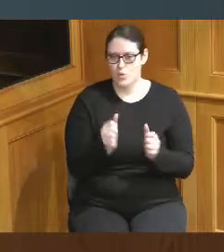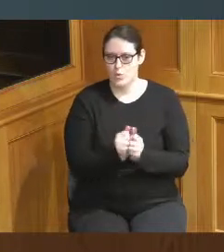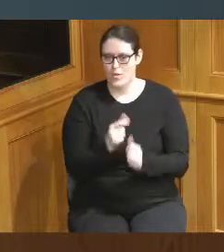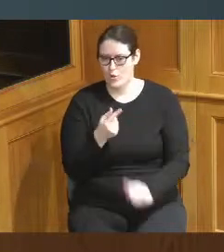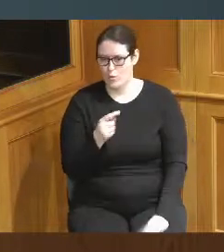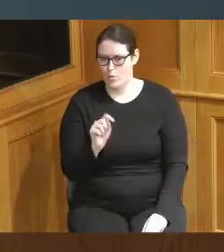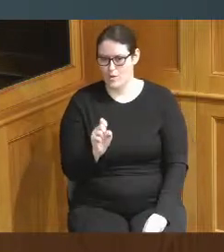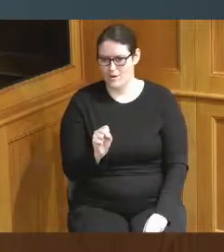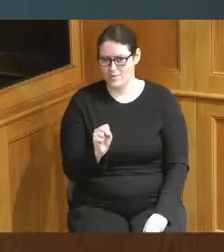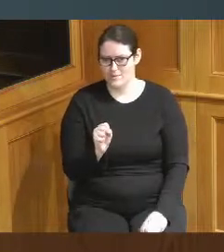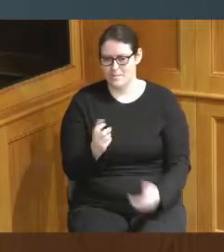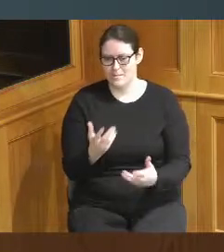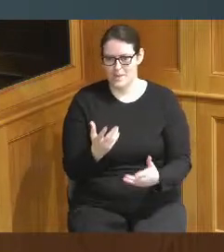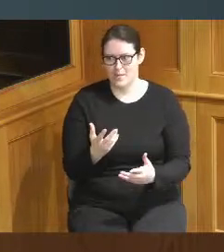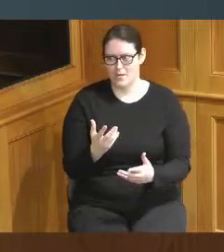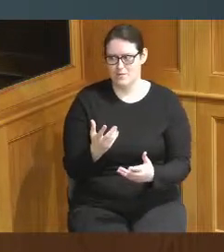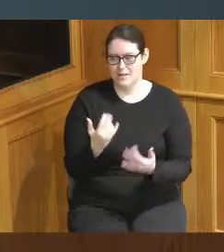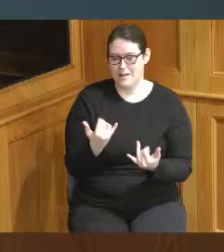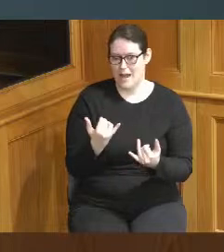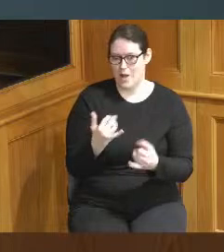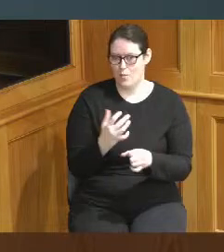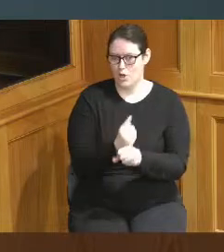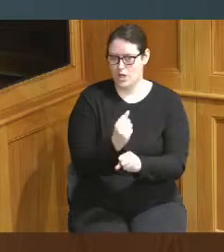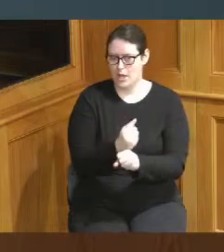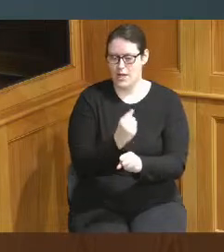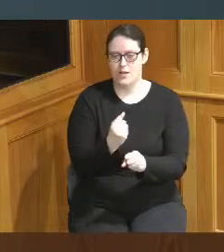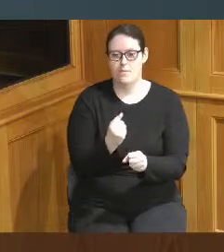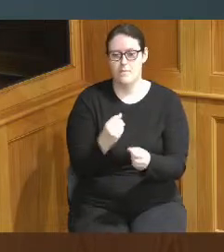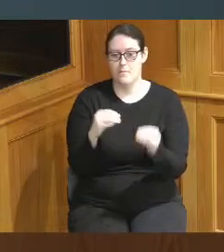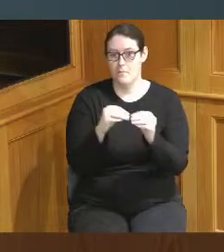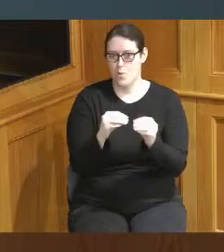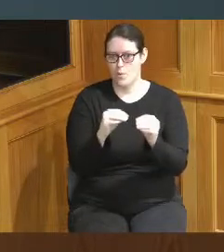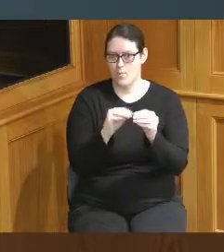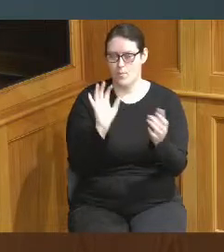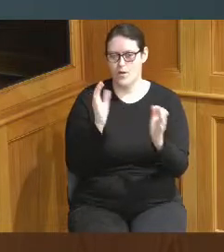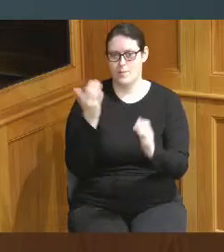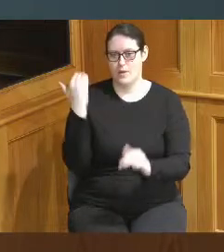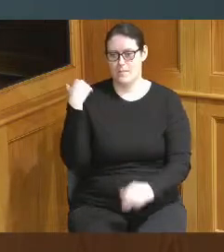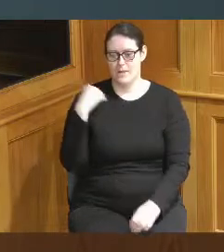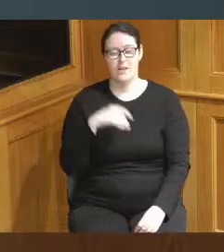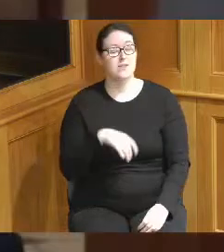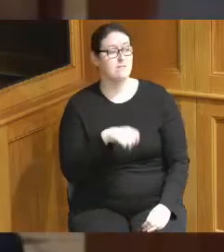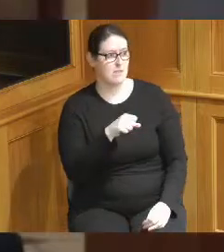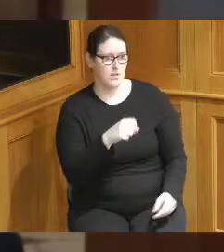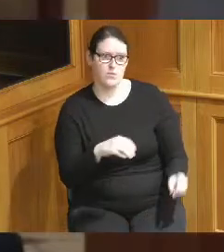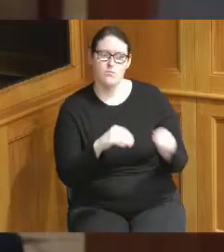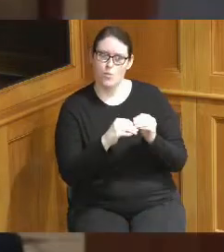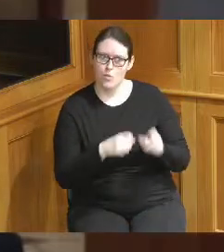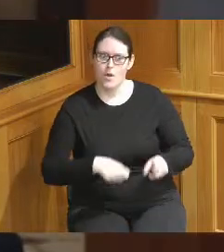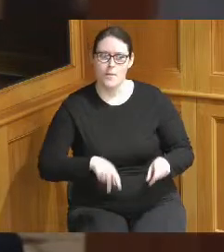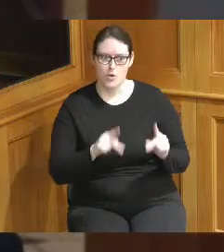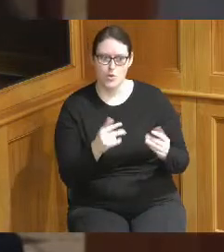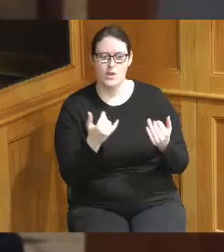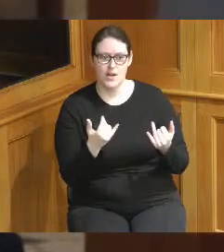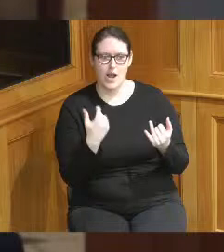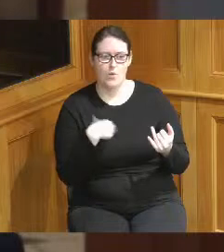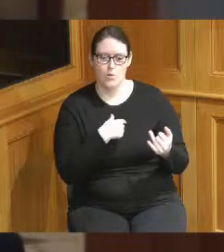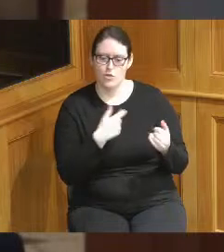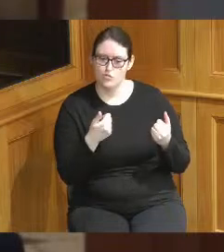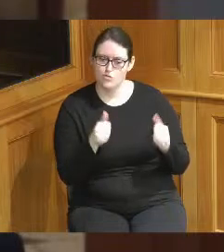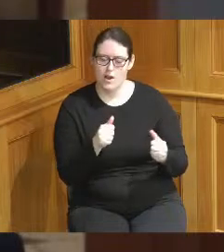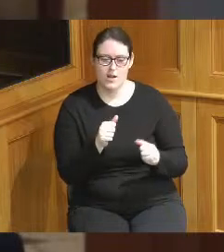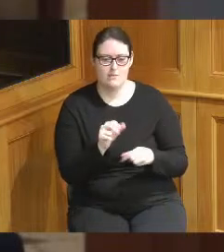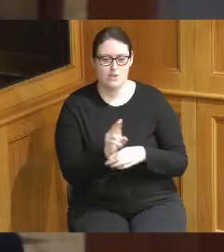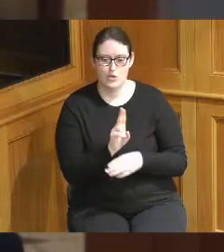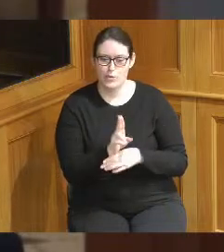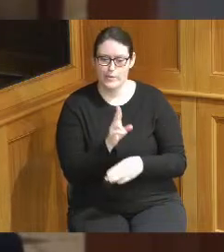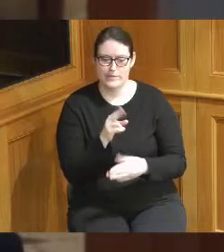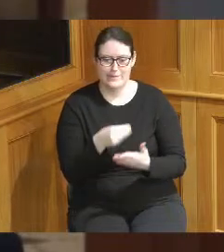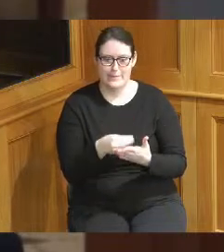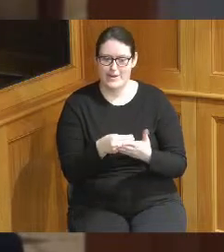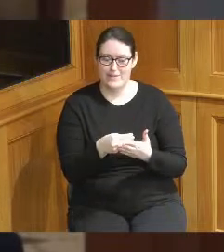children enrolled right now is 62% so they're trying to get to 100% of course 1,700,000 books